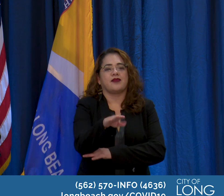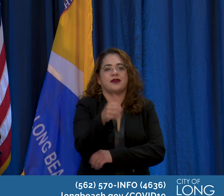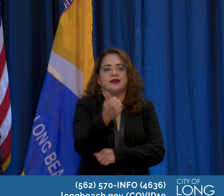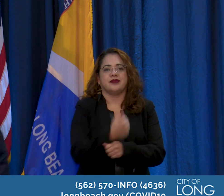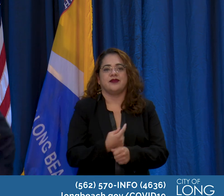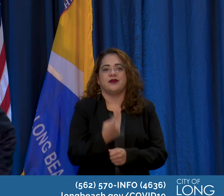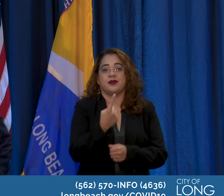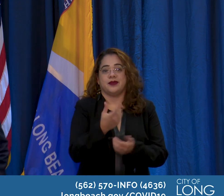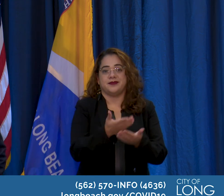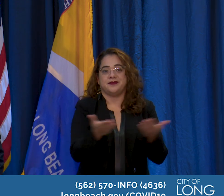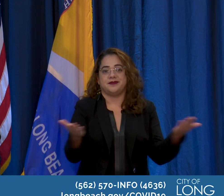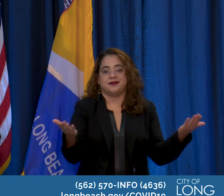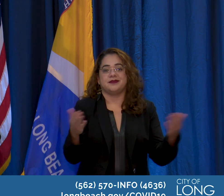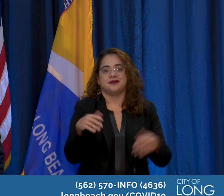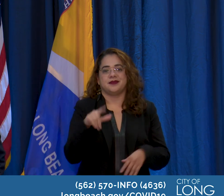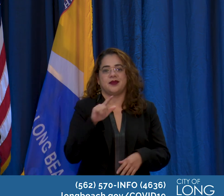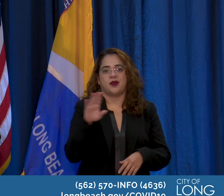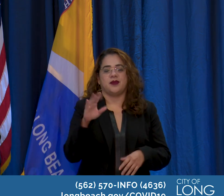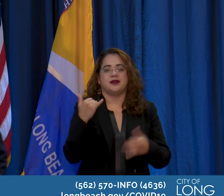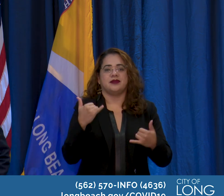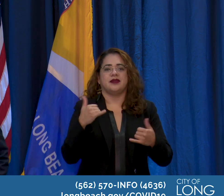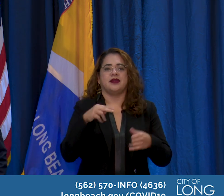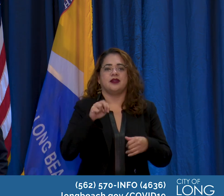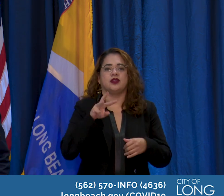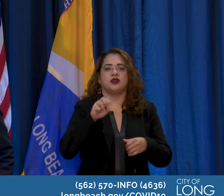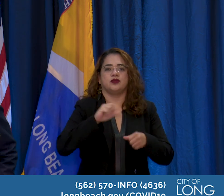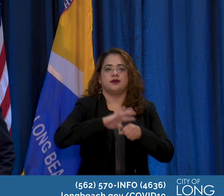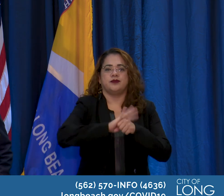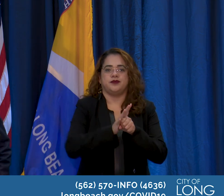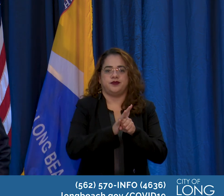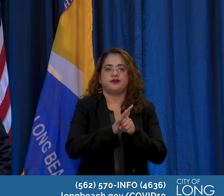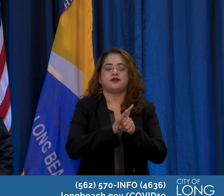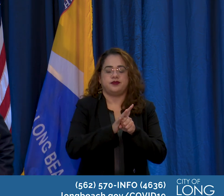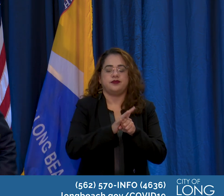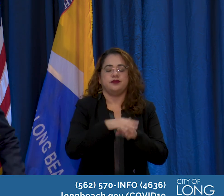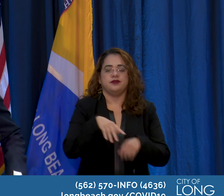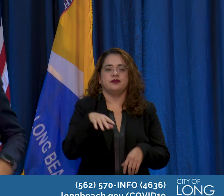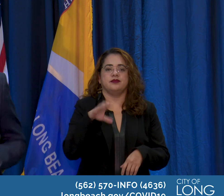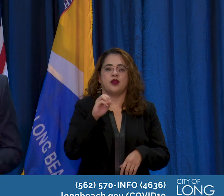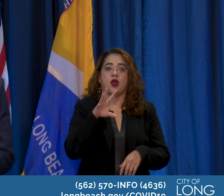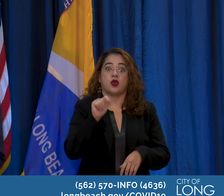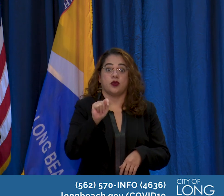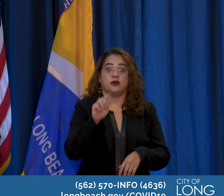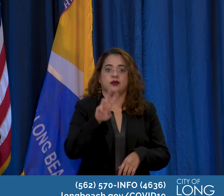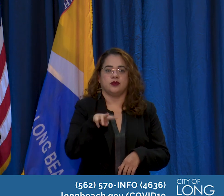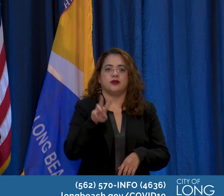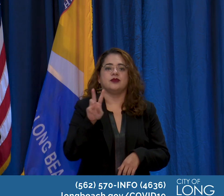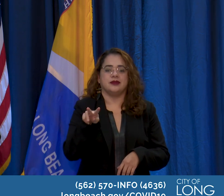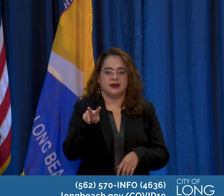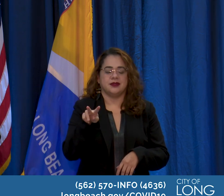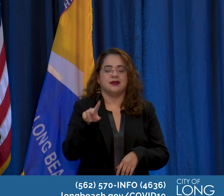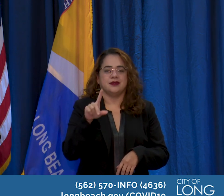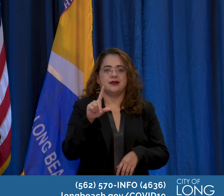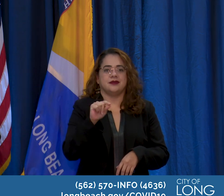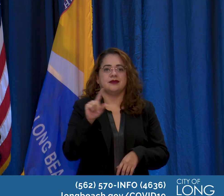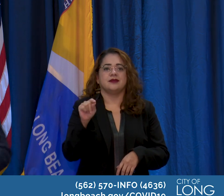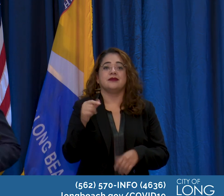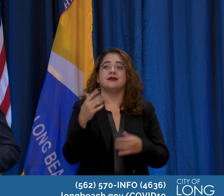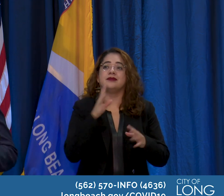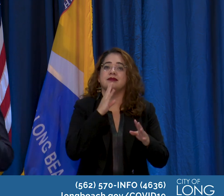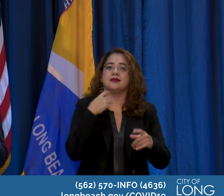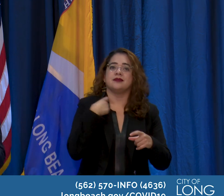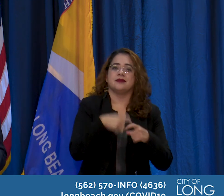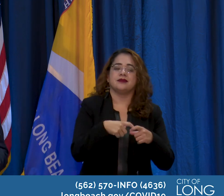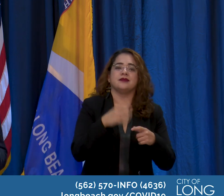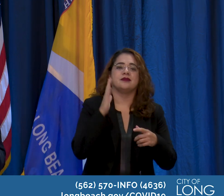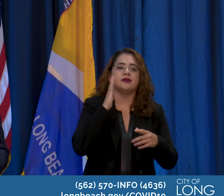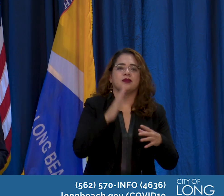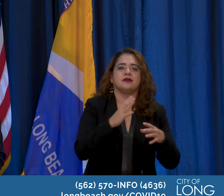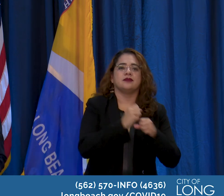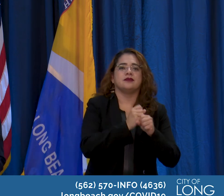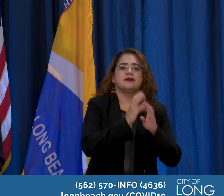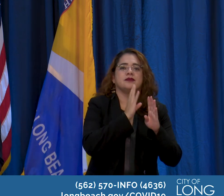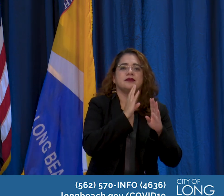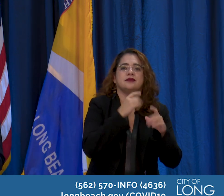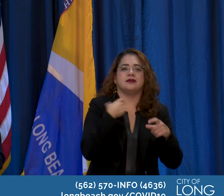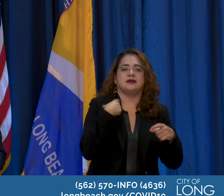Across Long Beach, this is our briefing for October 22nd and as always, and so thank you